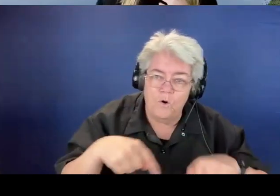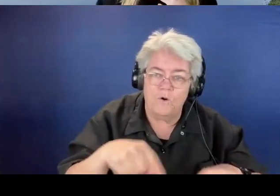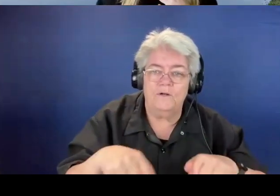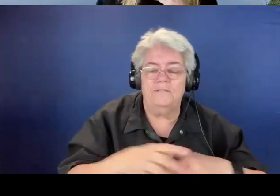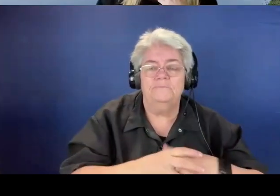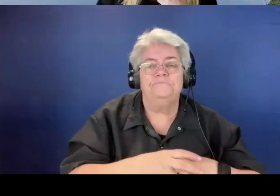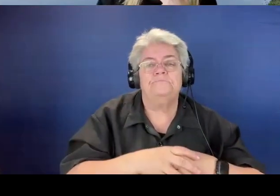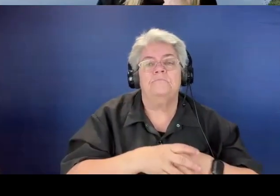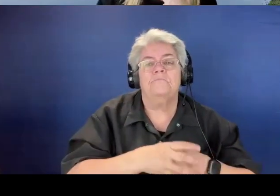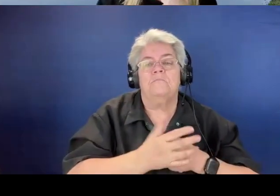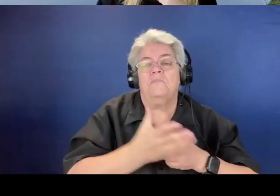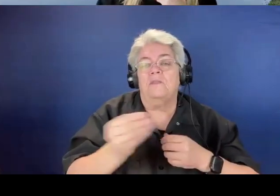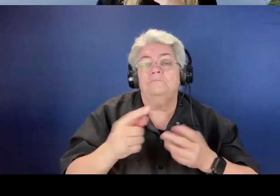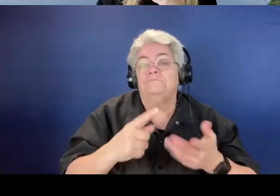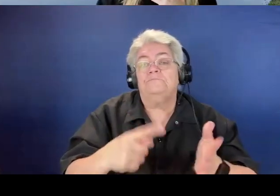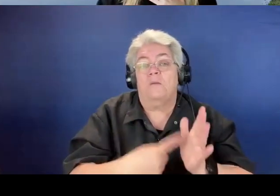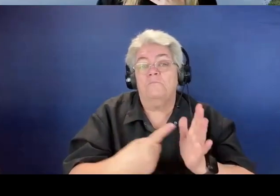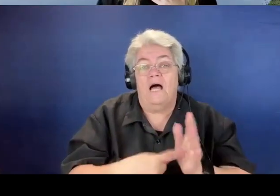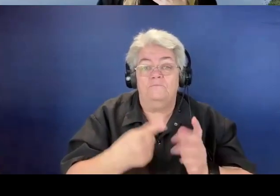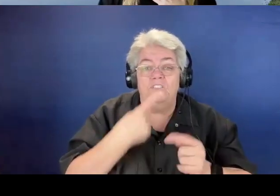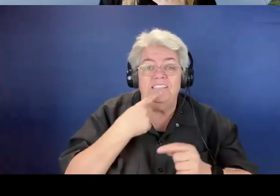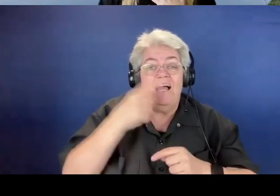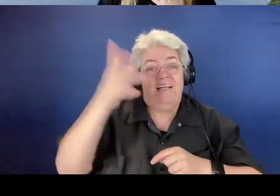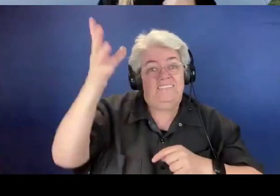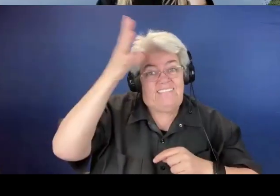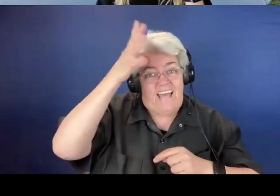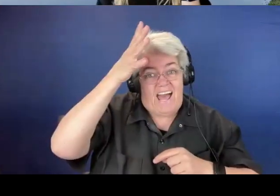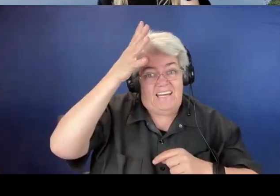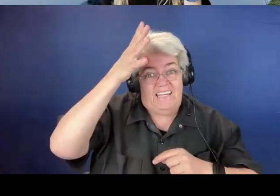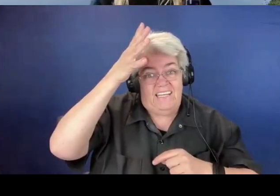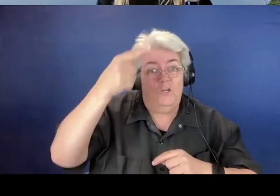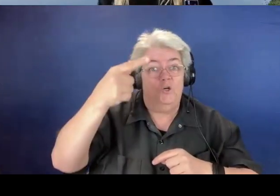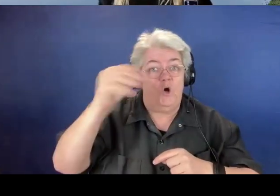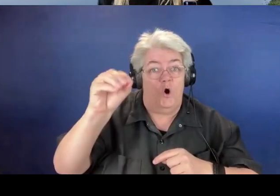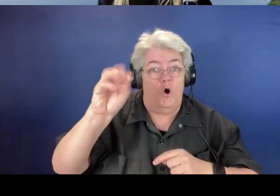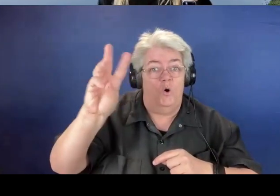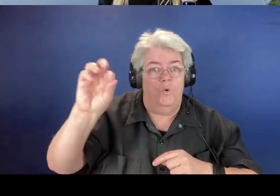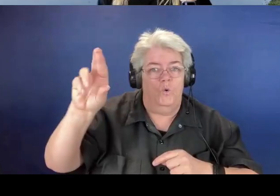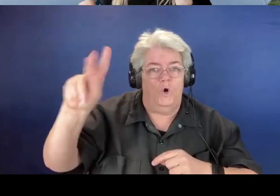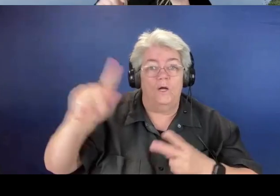Because sometimes you see daddy go work, they said this, but in your mind you